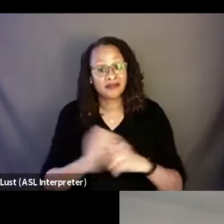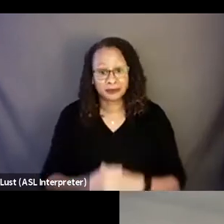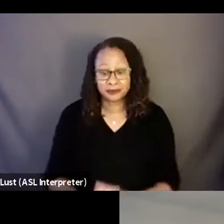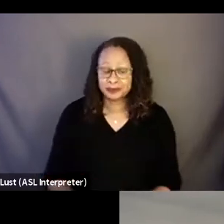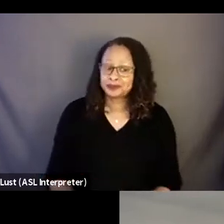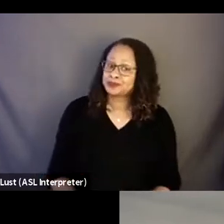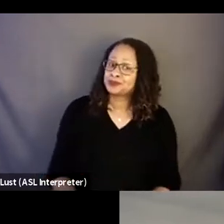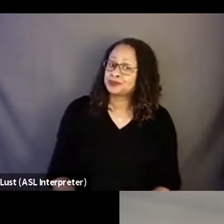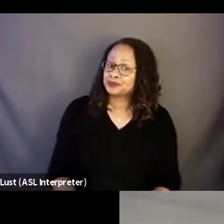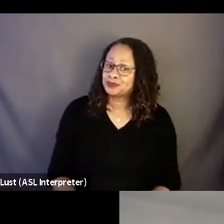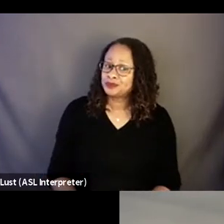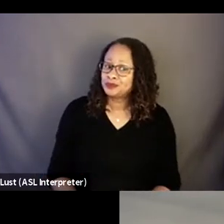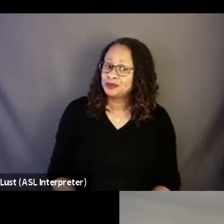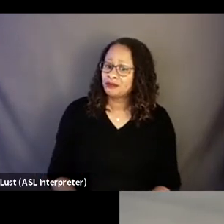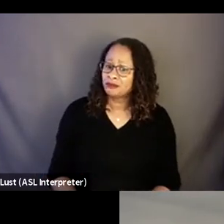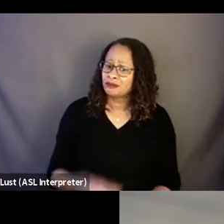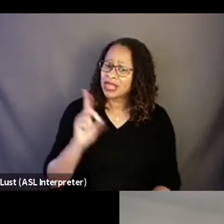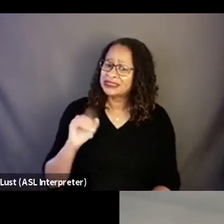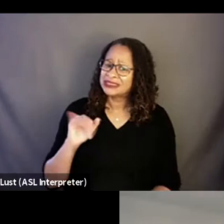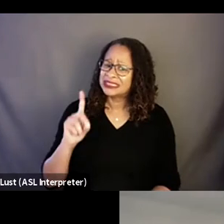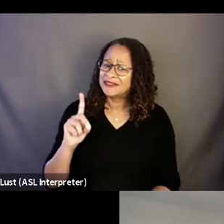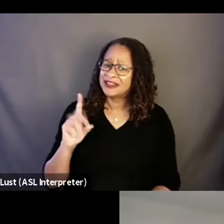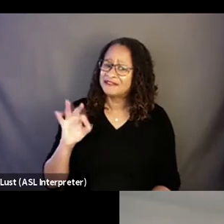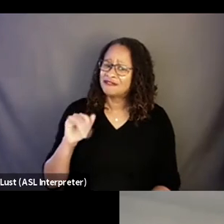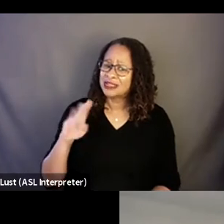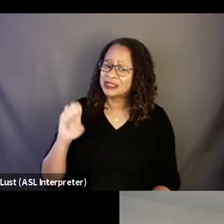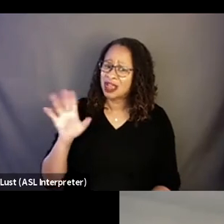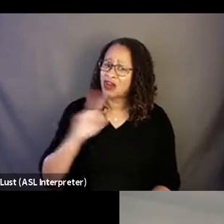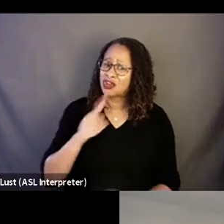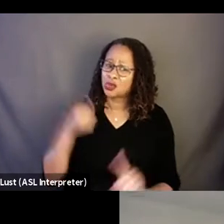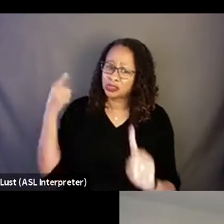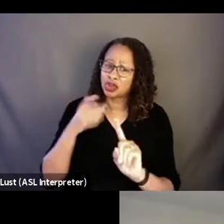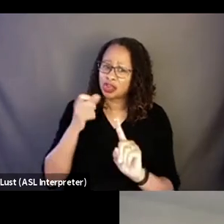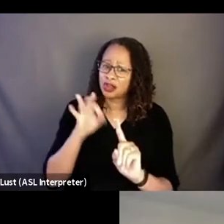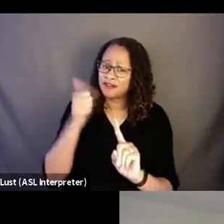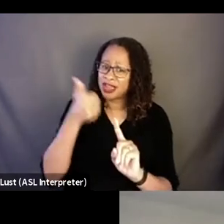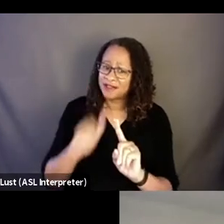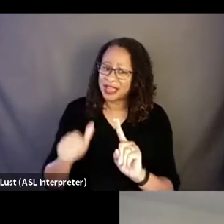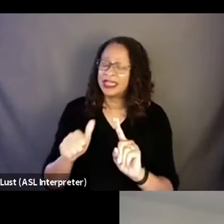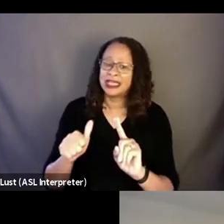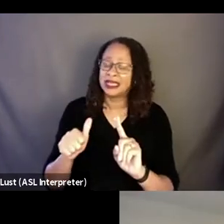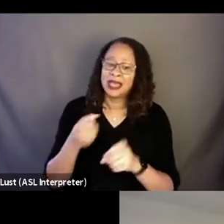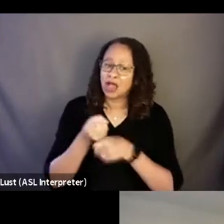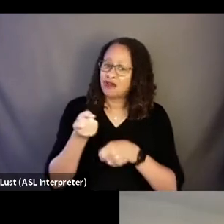Have you, personally, been targeted by any harassment? I mean, you're much more the face of the film, your name is--